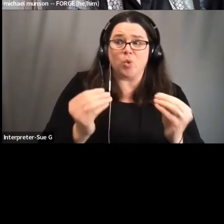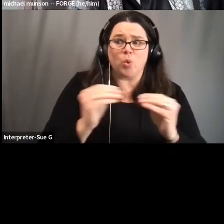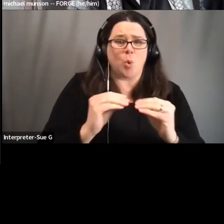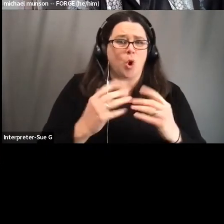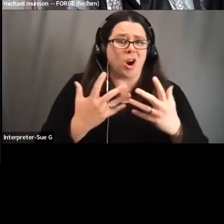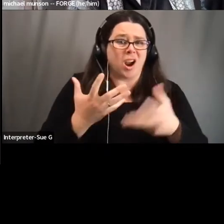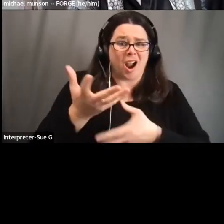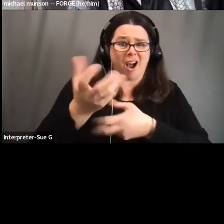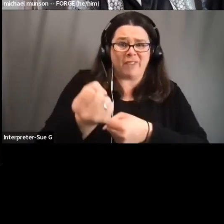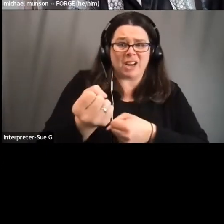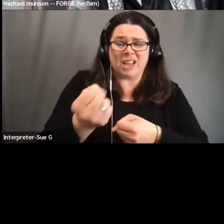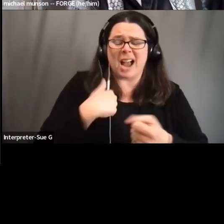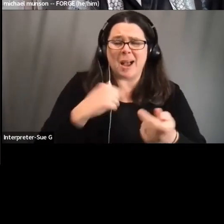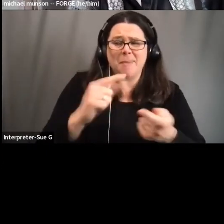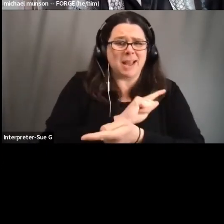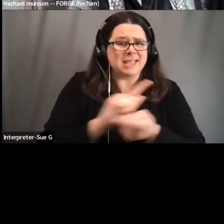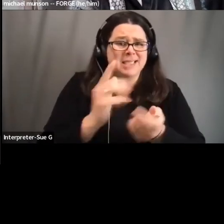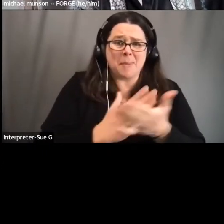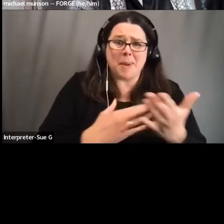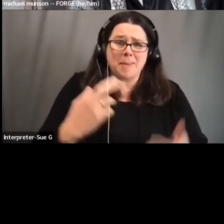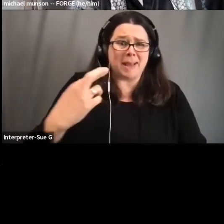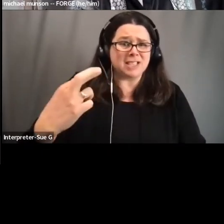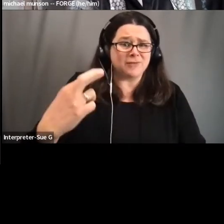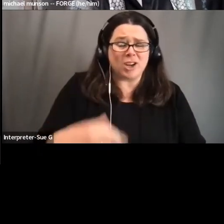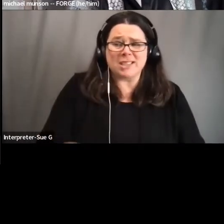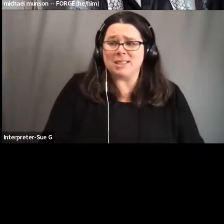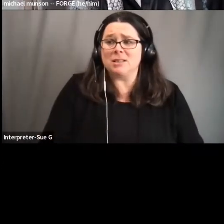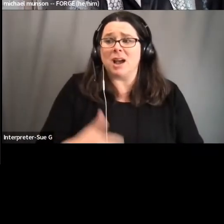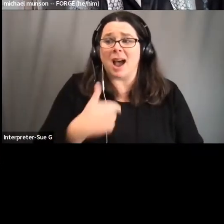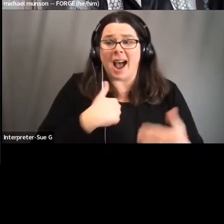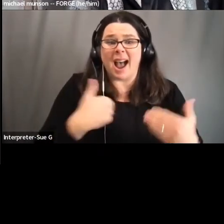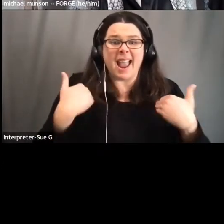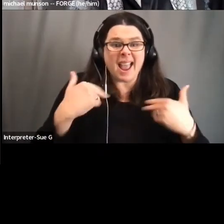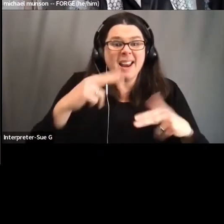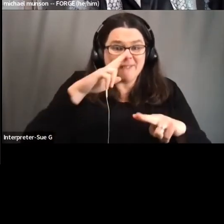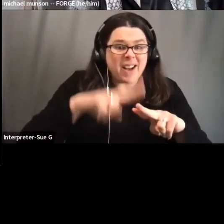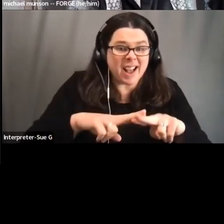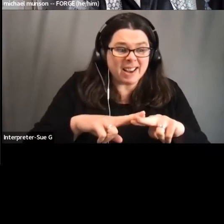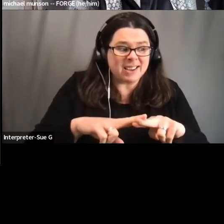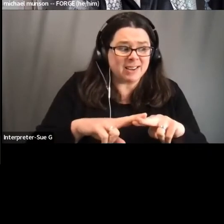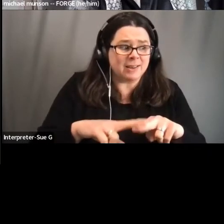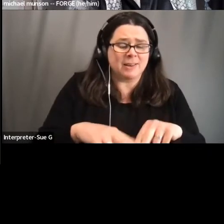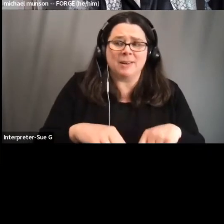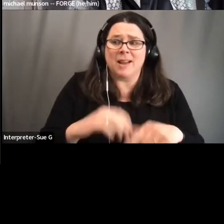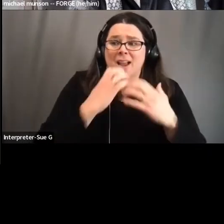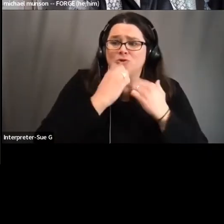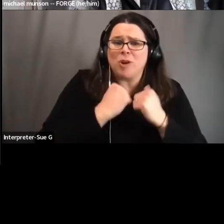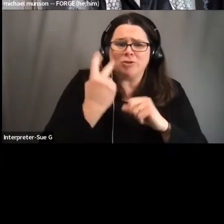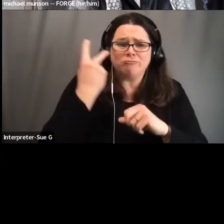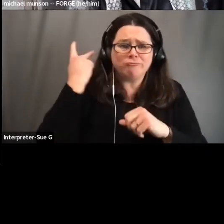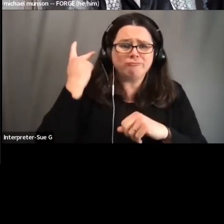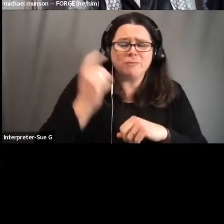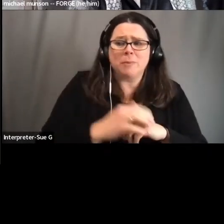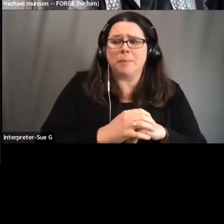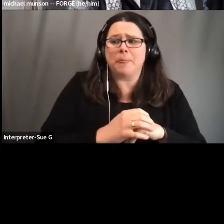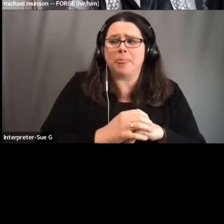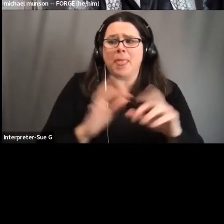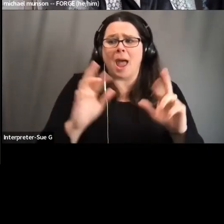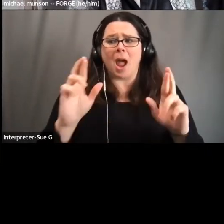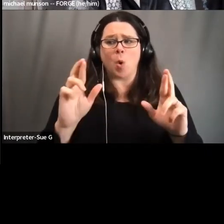I met some of my best friends. I had fun. I treasure those memories. - I hope all kids